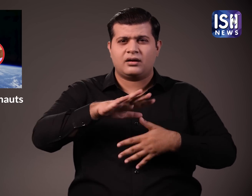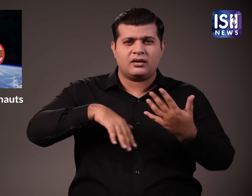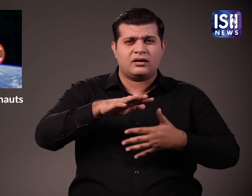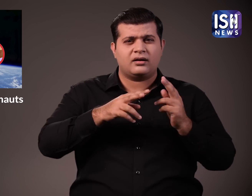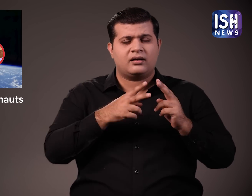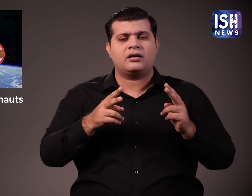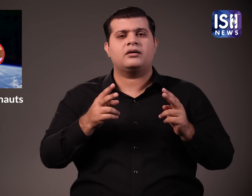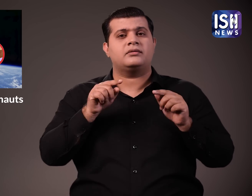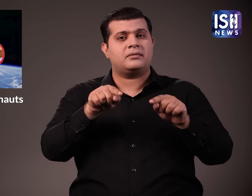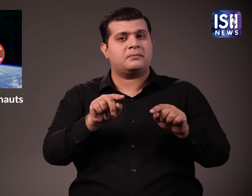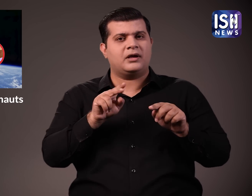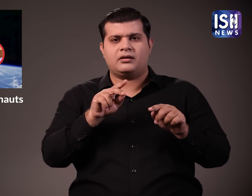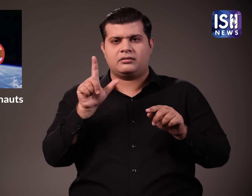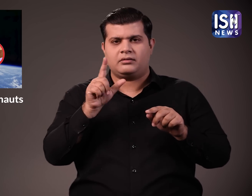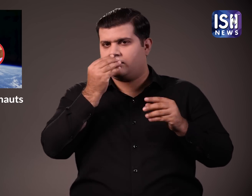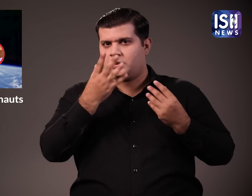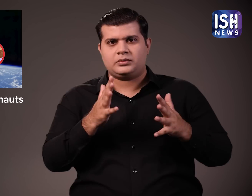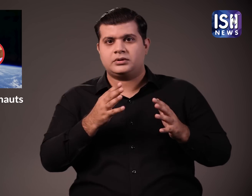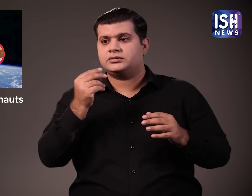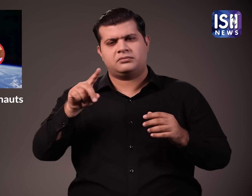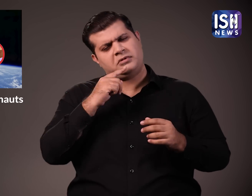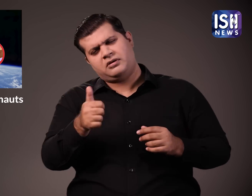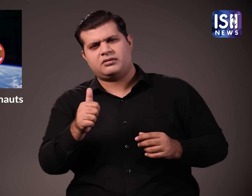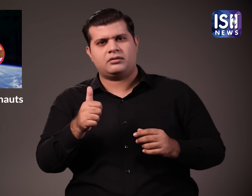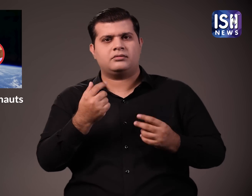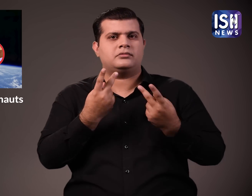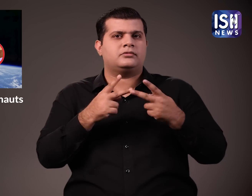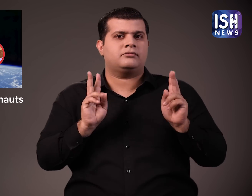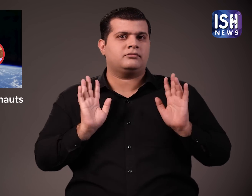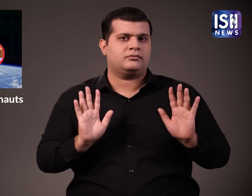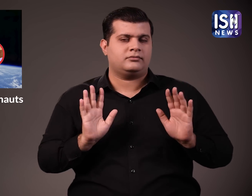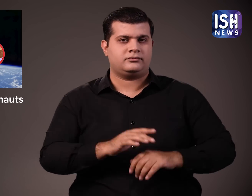That's why sex is not easy in space. But some say it's possible.